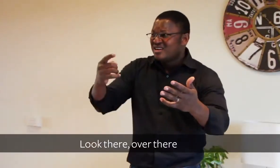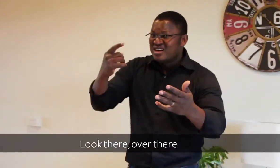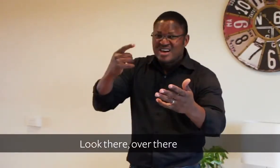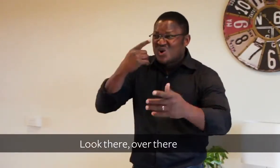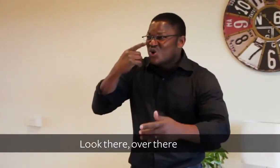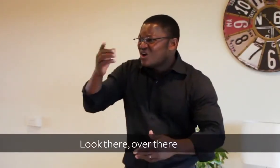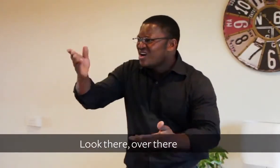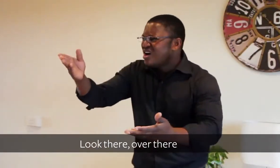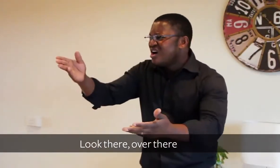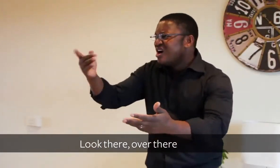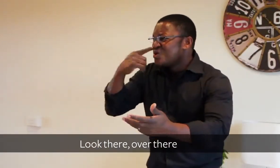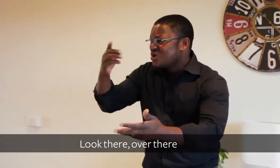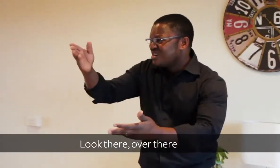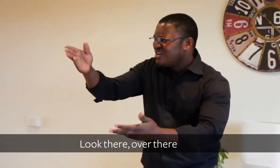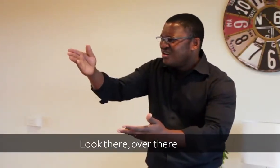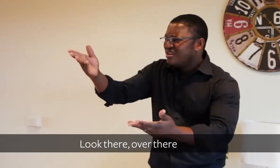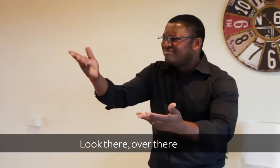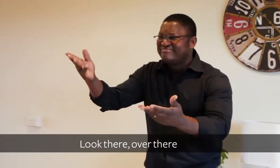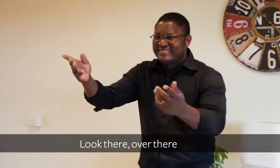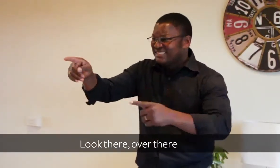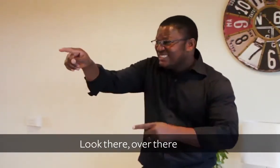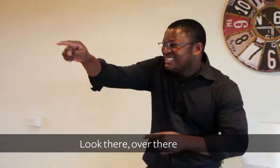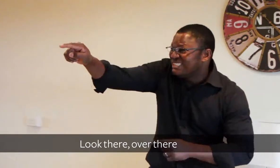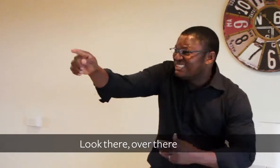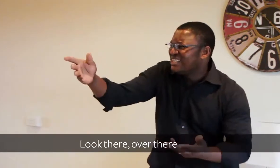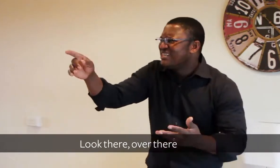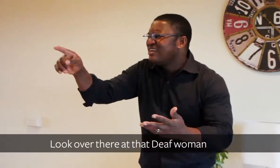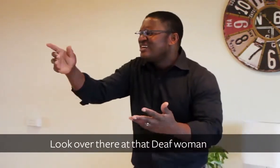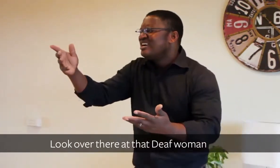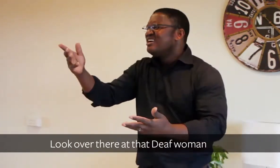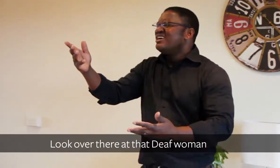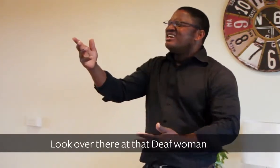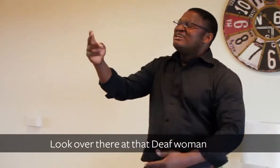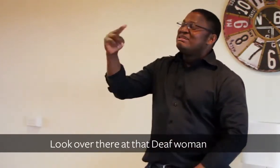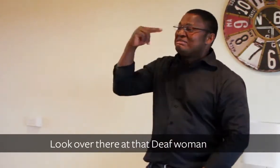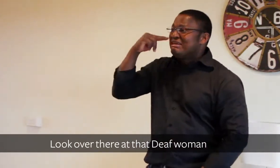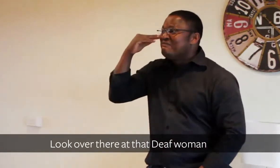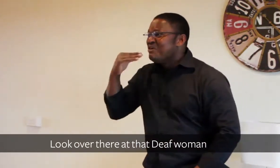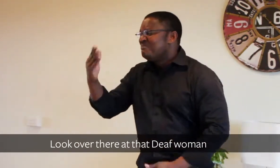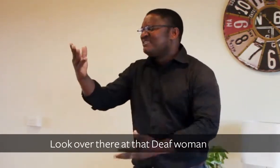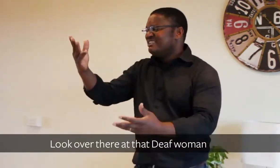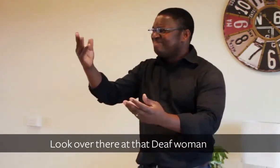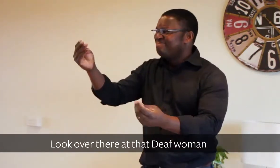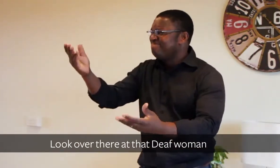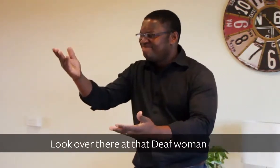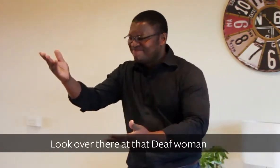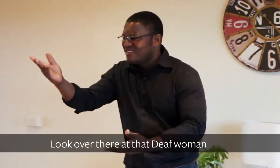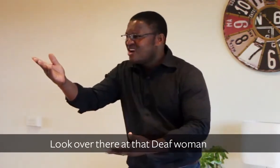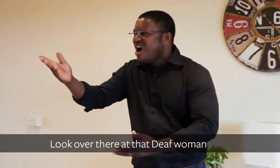Look there! Over there! Look over there! That Deaf woman